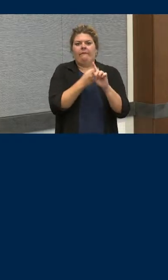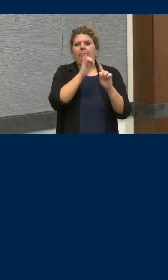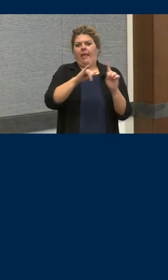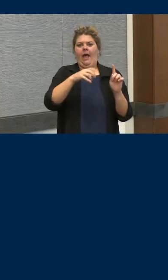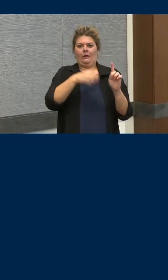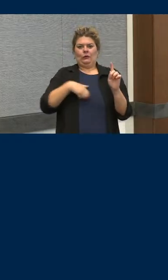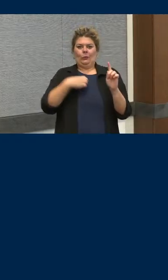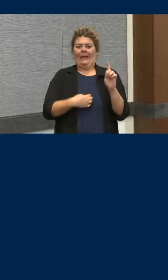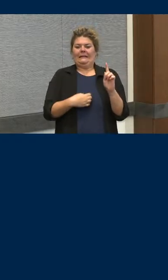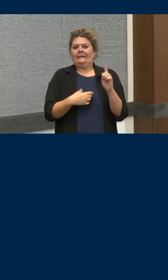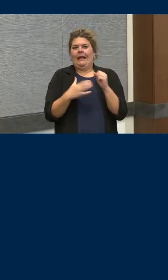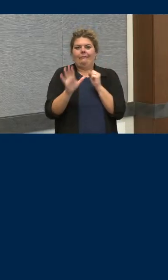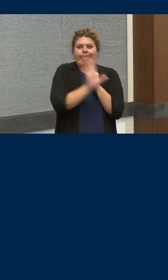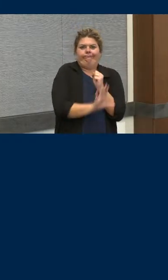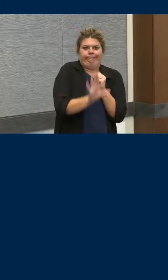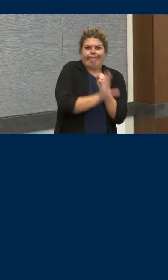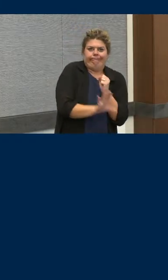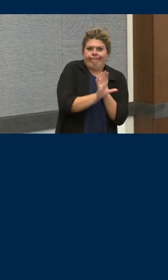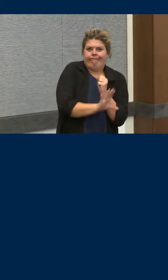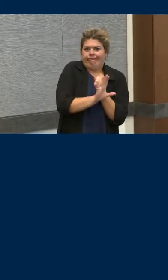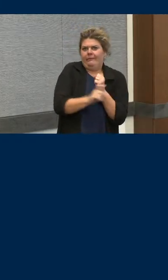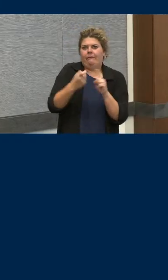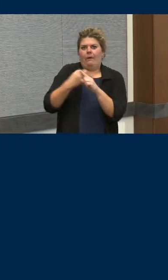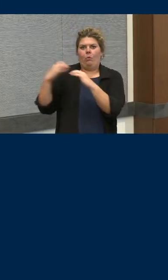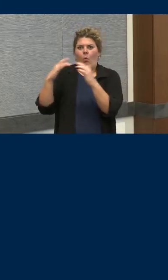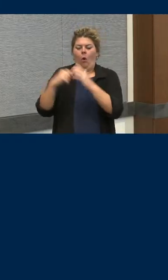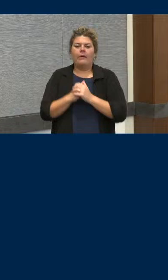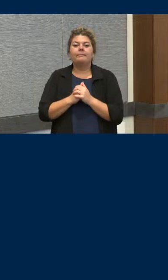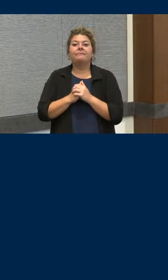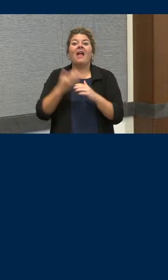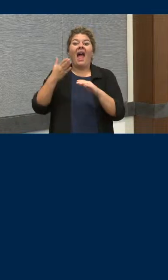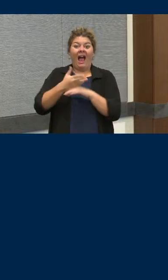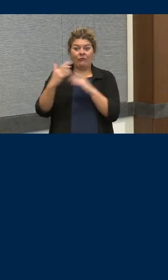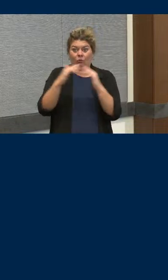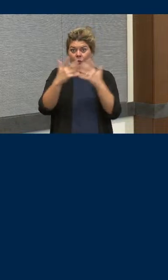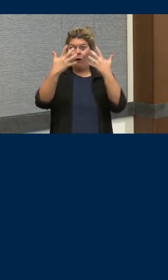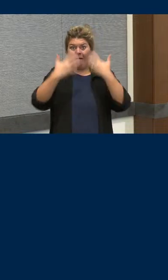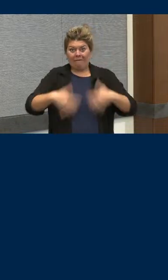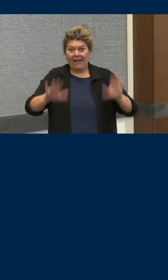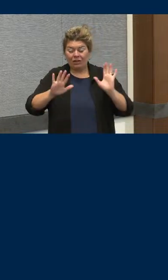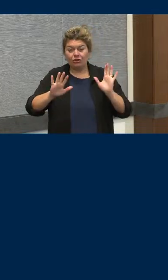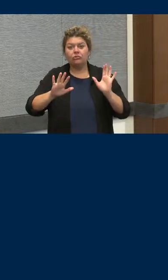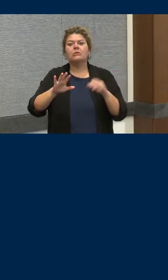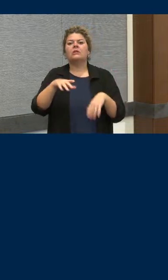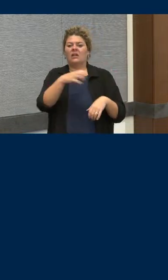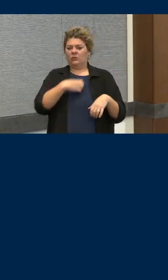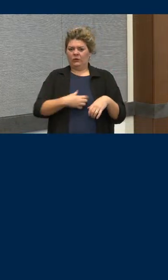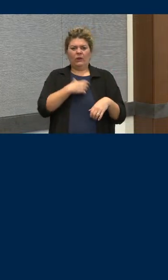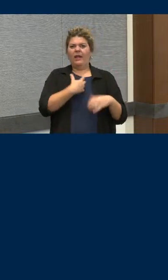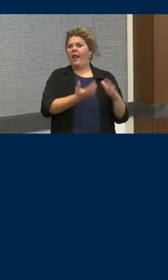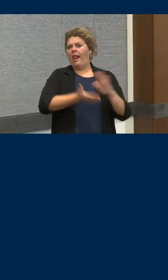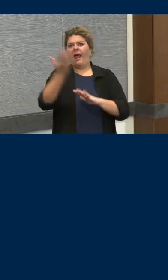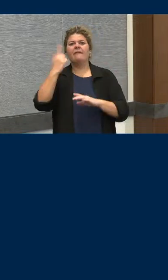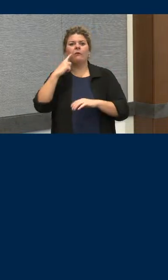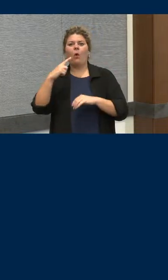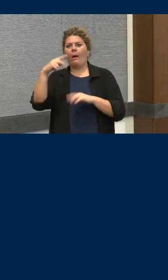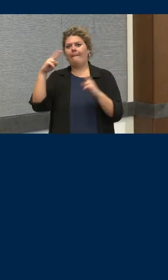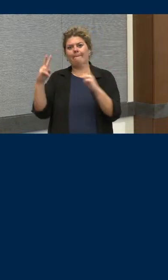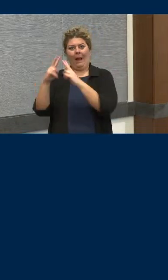Almost as soon as the war ended, he left Switzerland for Paris and then, in March 1947, emigrated to New